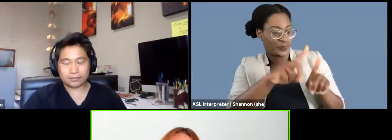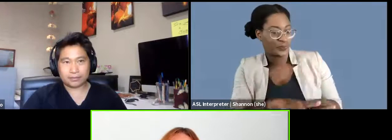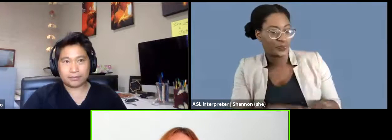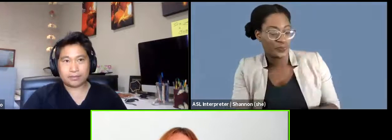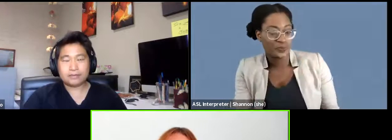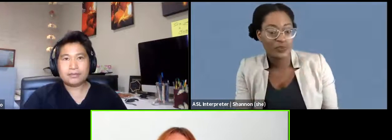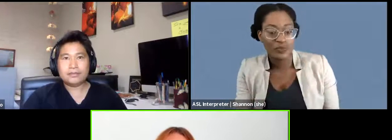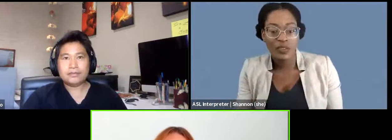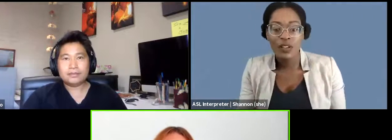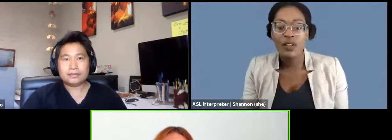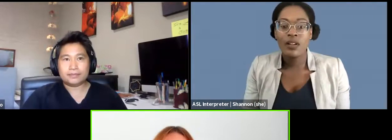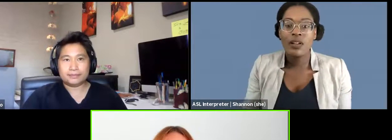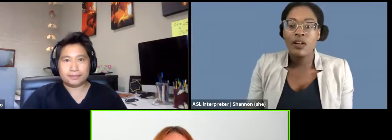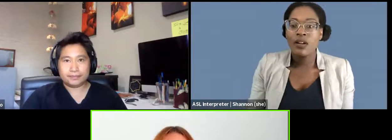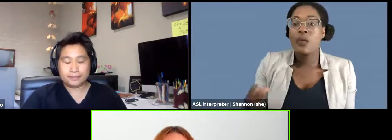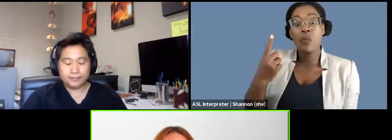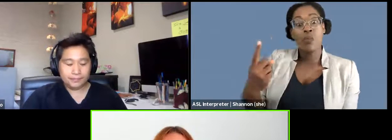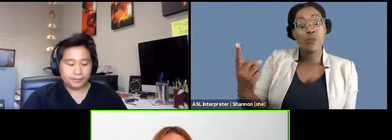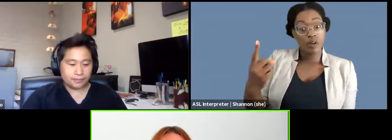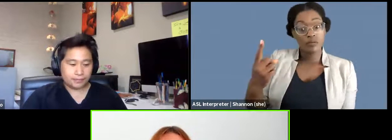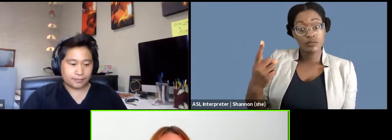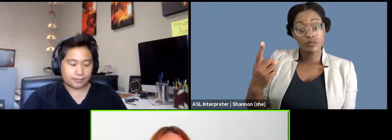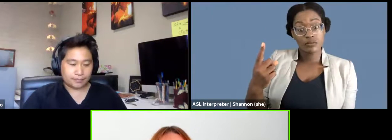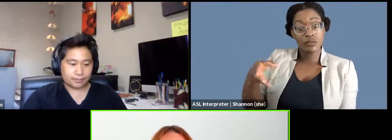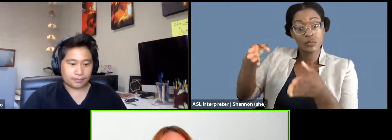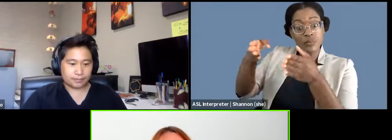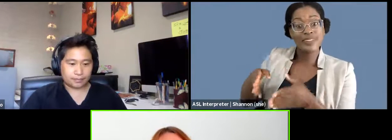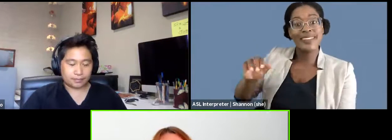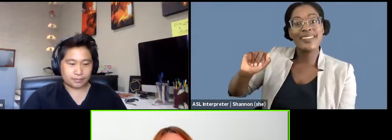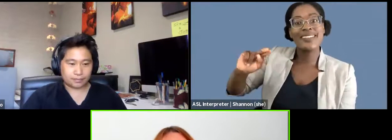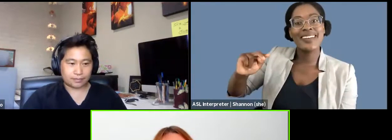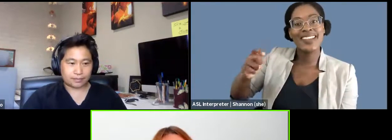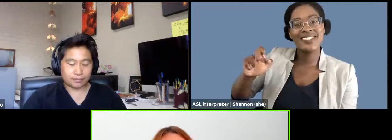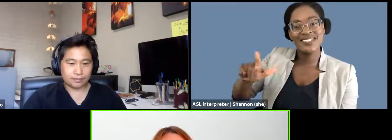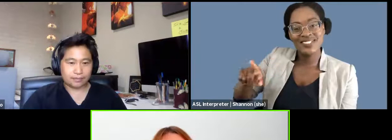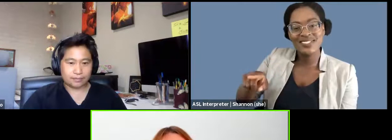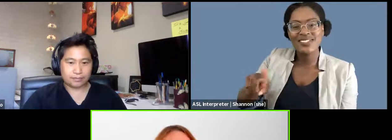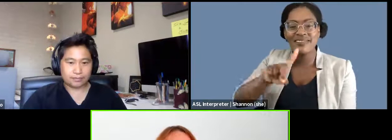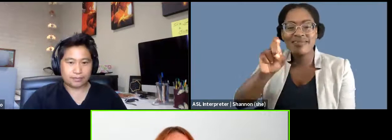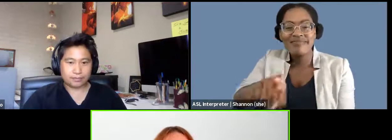can you share how your company responded during the unrest last summer and I would